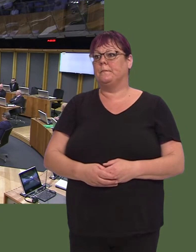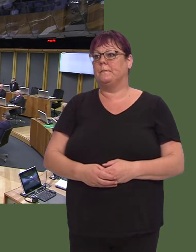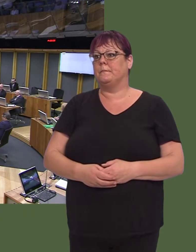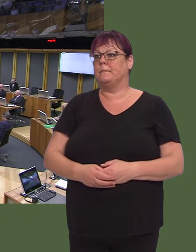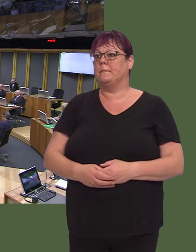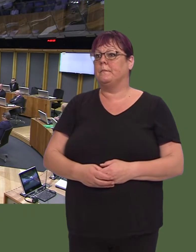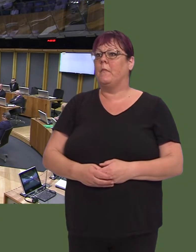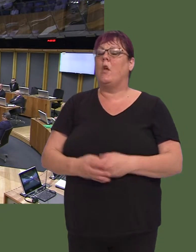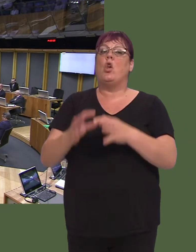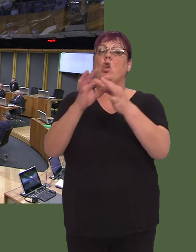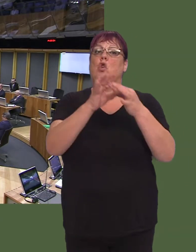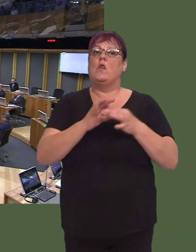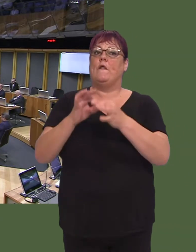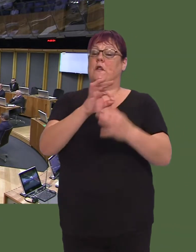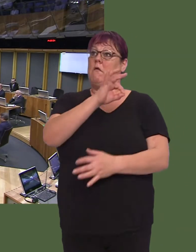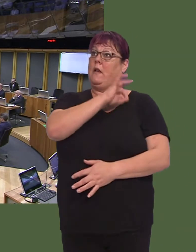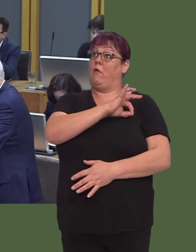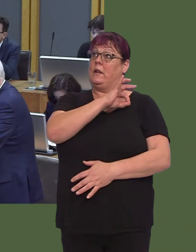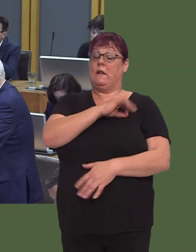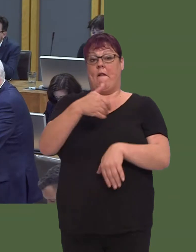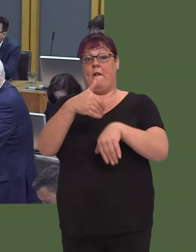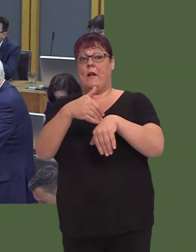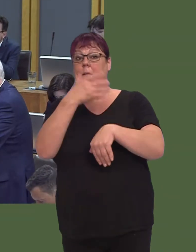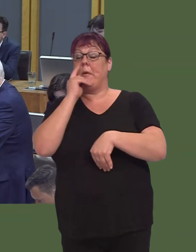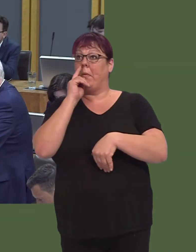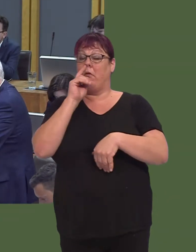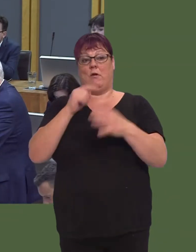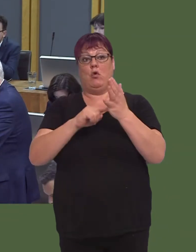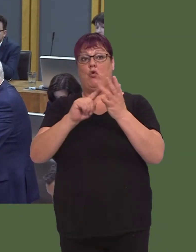Will the First Minister provide an update on the impact of universal credit in Torfaen? OAQ52752 Carwyn Jones AM: Well, people are struggling,